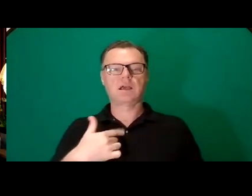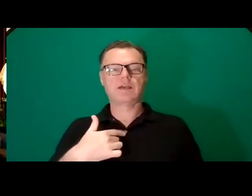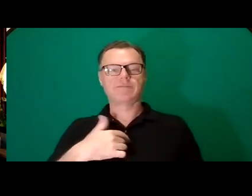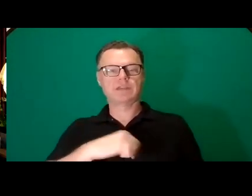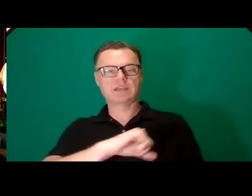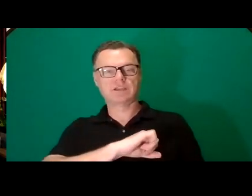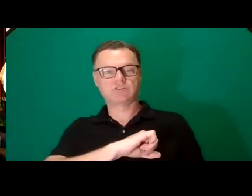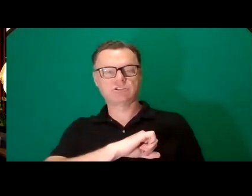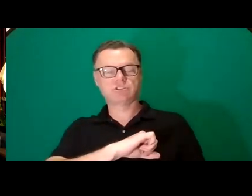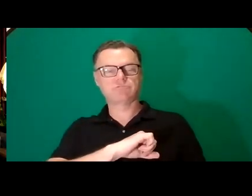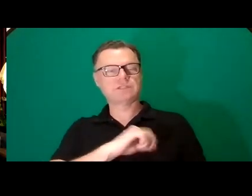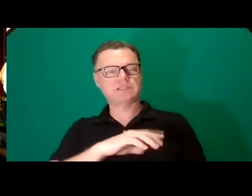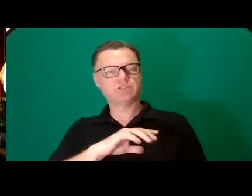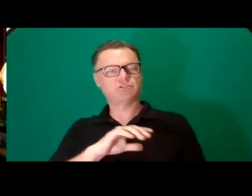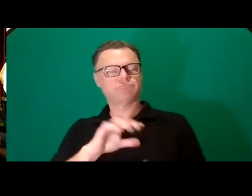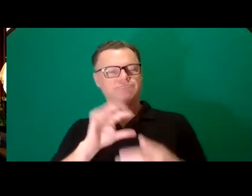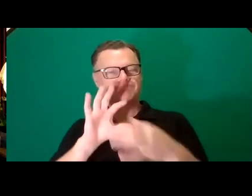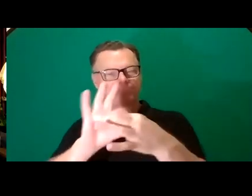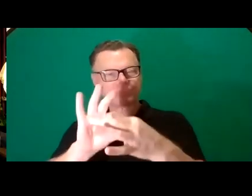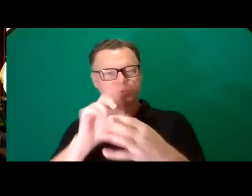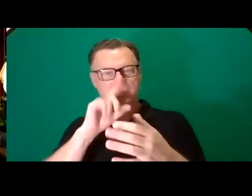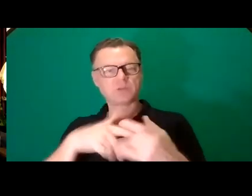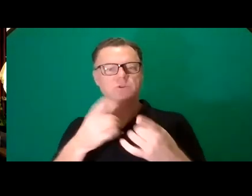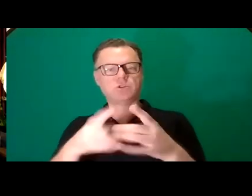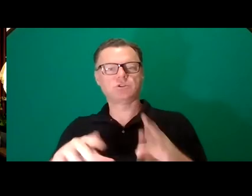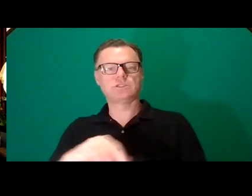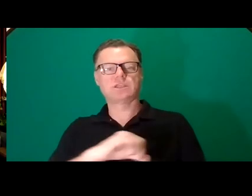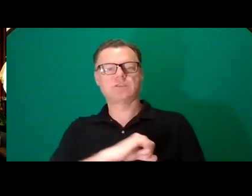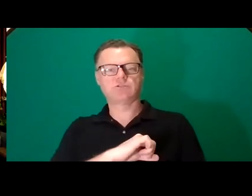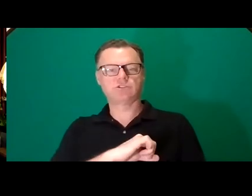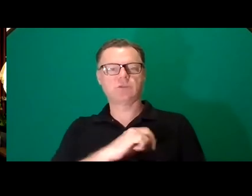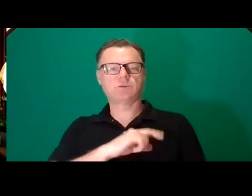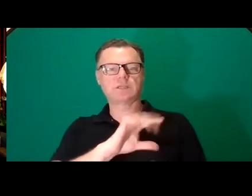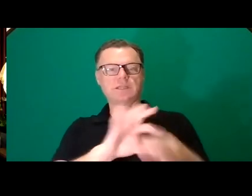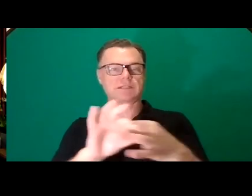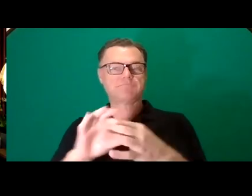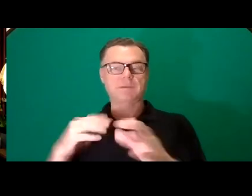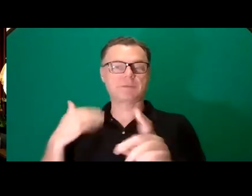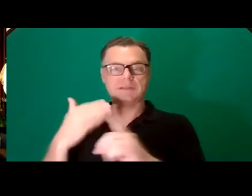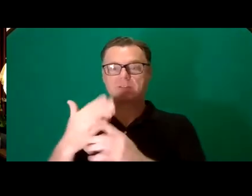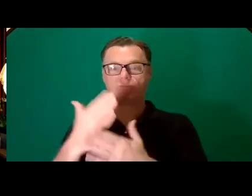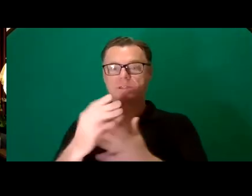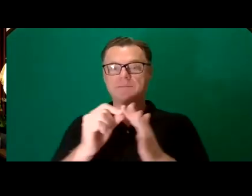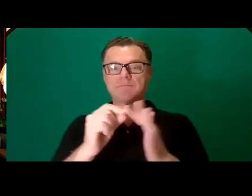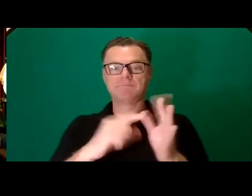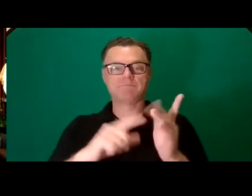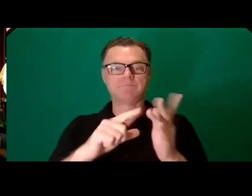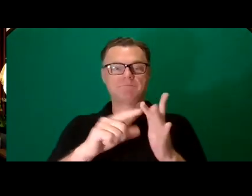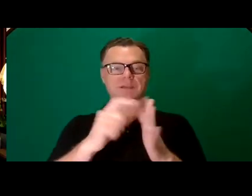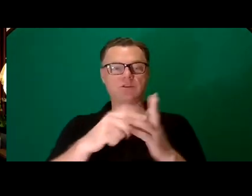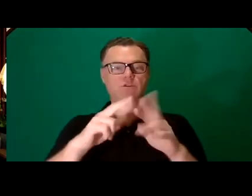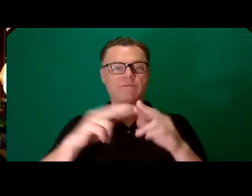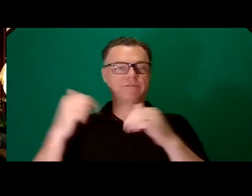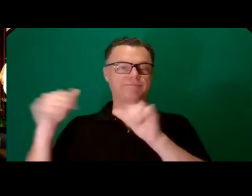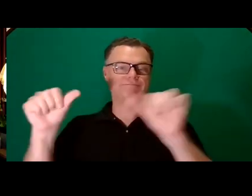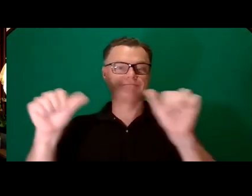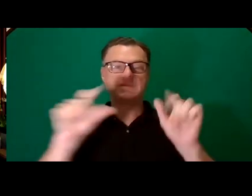people and so far it's really paid off. I tell all my co-workers and all my English language